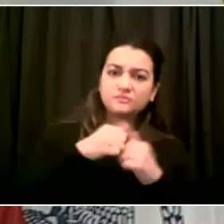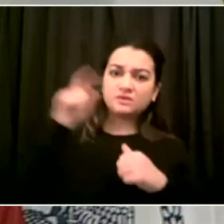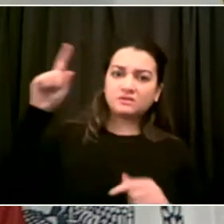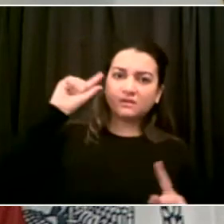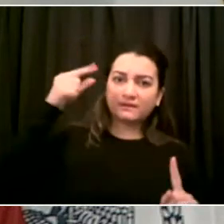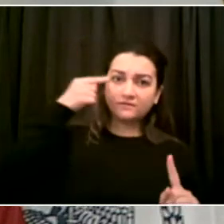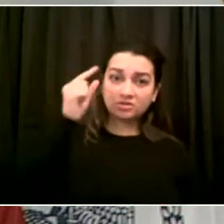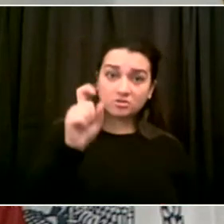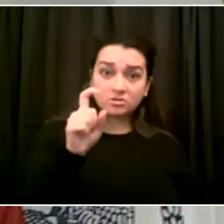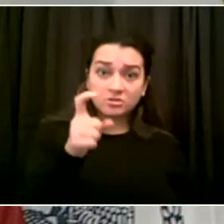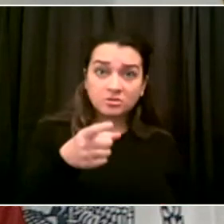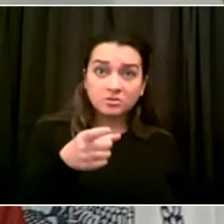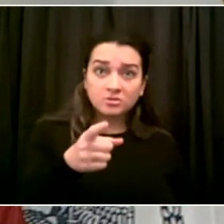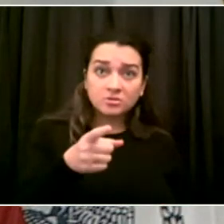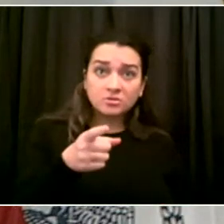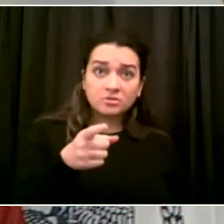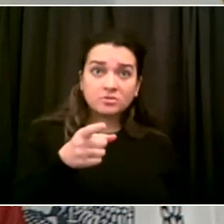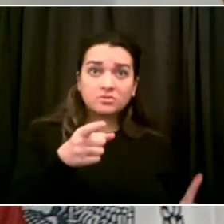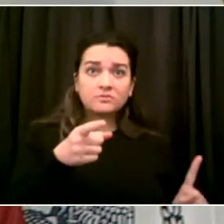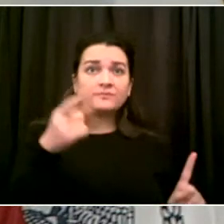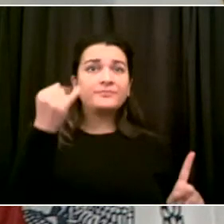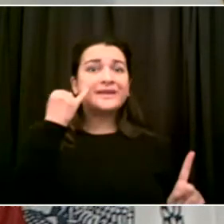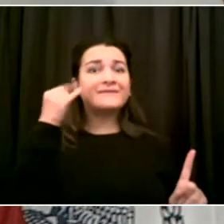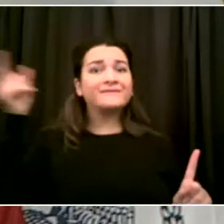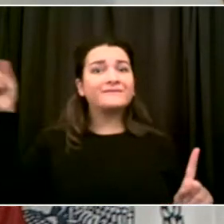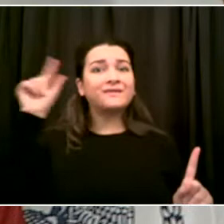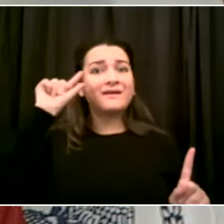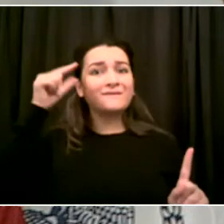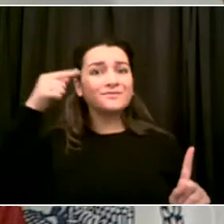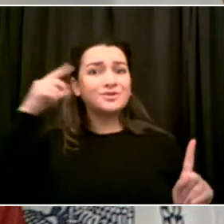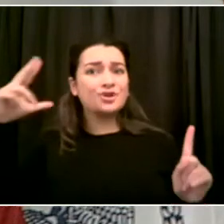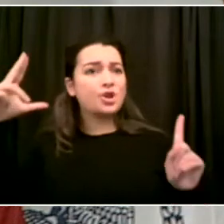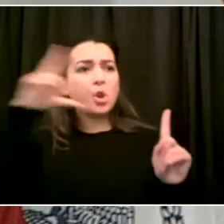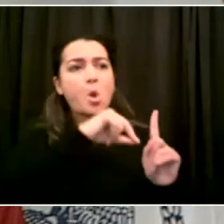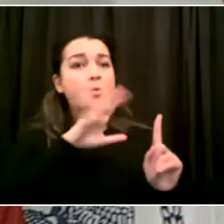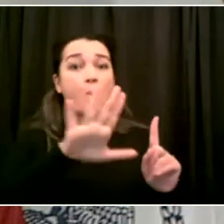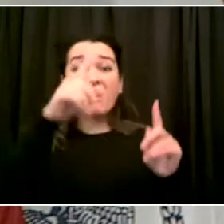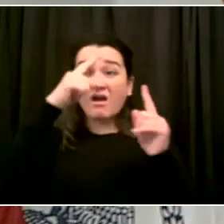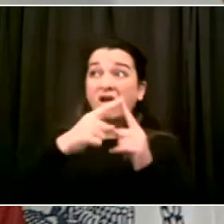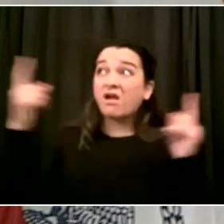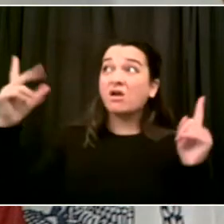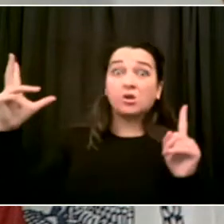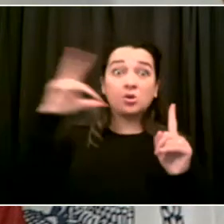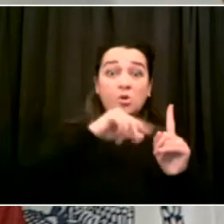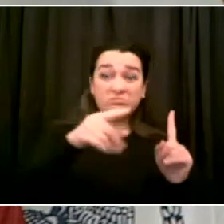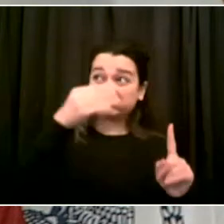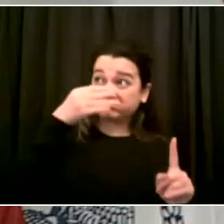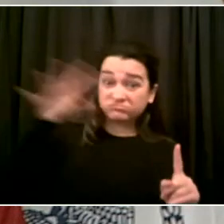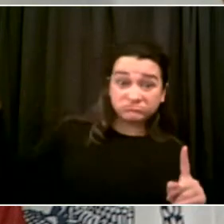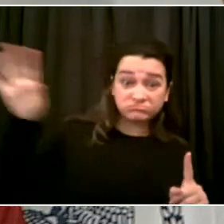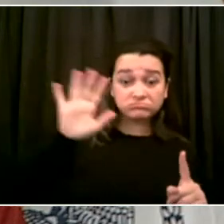WOULD YOU BE ABLE TO GO AHEAD WITH IT OVER R THE GOVERNOR'S OBJECTIONS OR DO YOU THINK THAT WOULD BE A PROBLEM NEXT I VHAE NOT HEARD SPECIFICALLY ANY